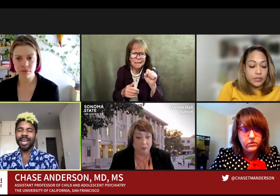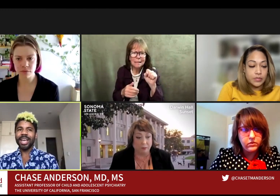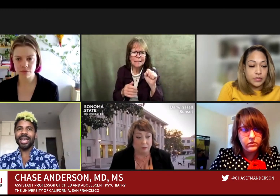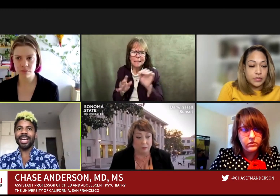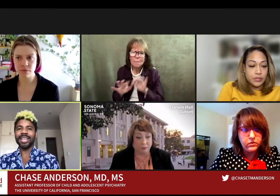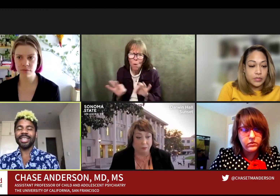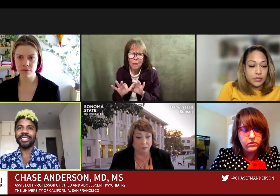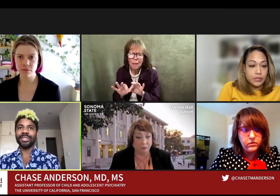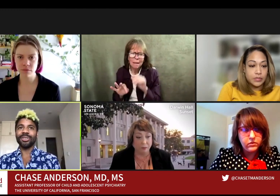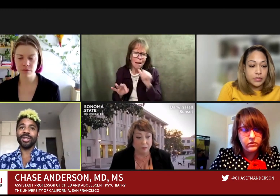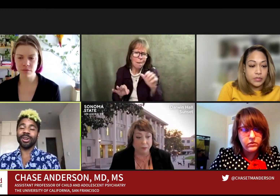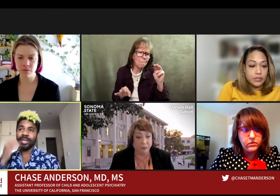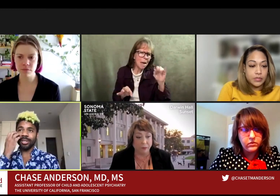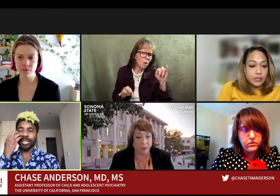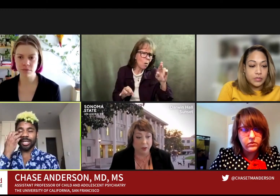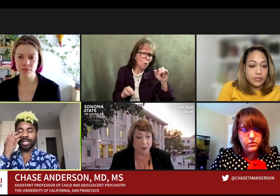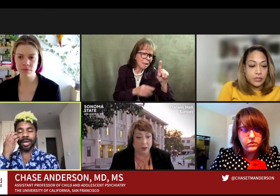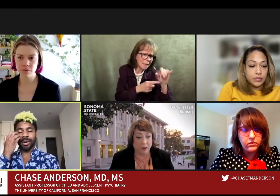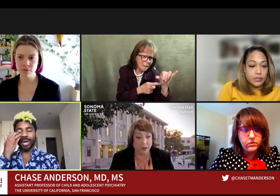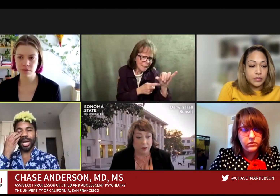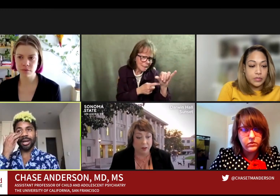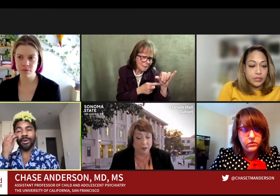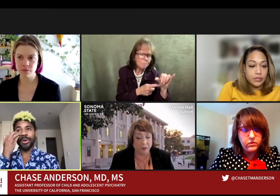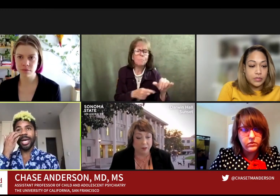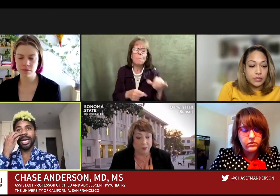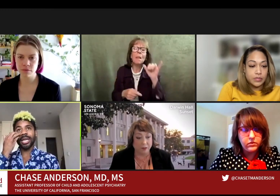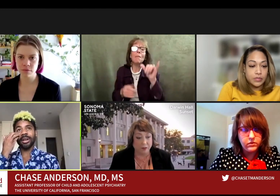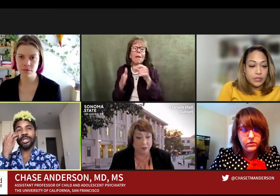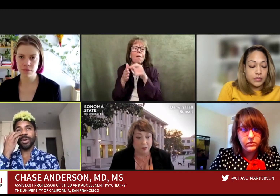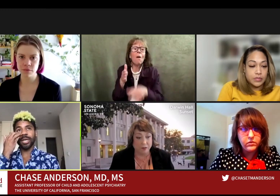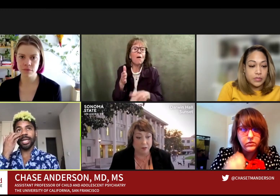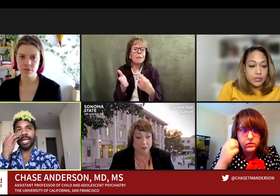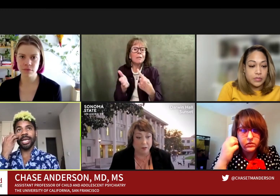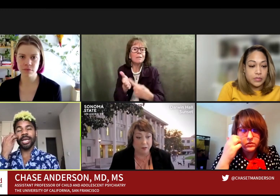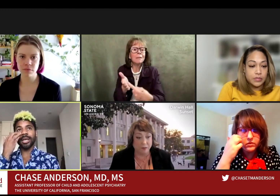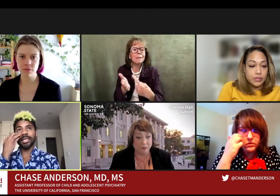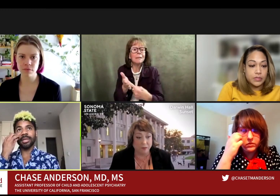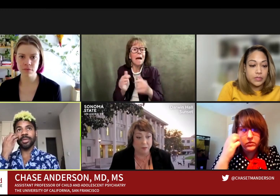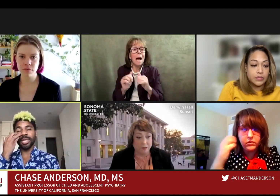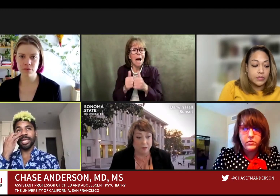And so the article talked about how it helps you unlink some of the damage